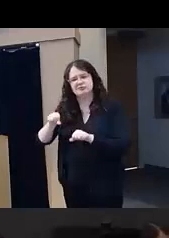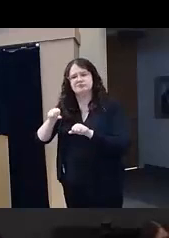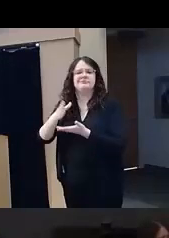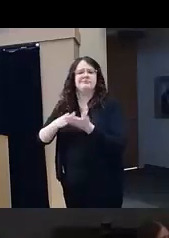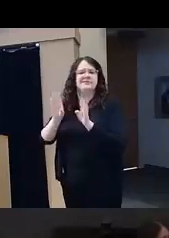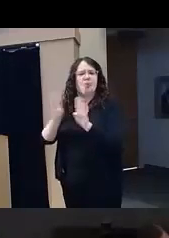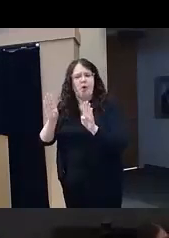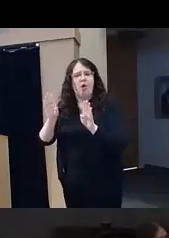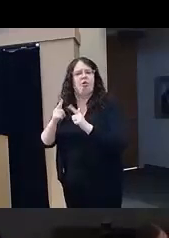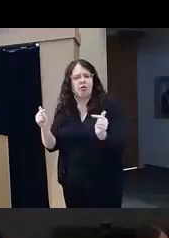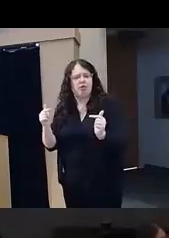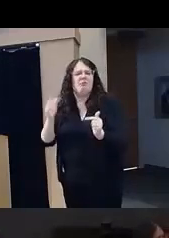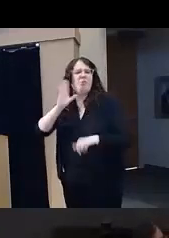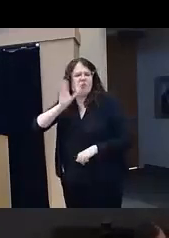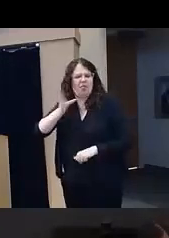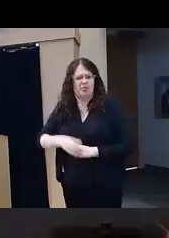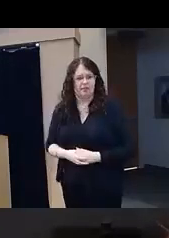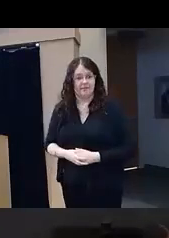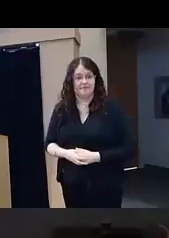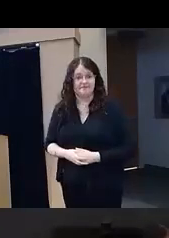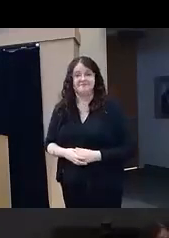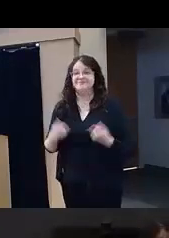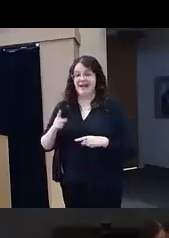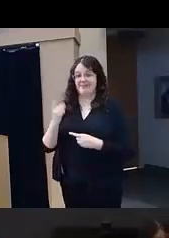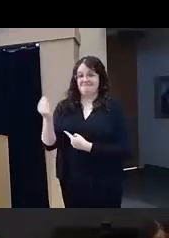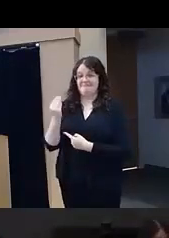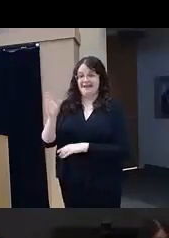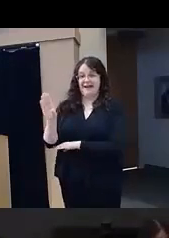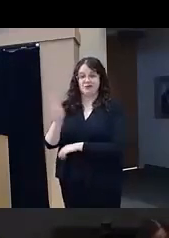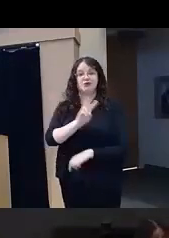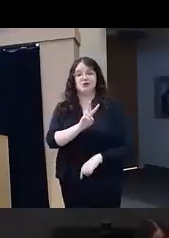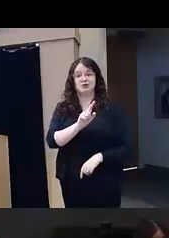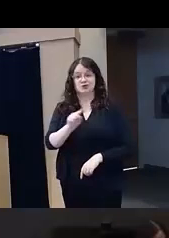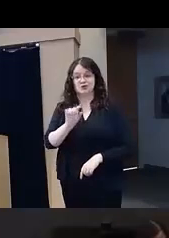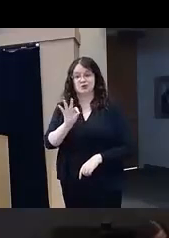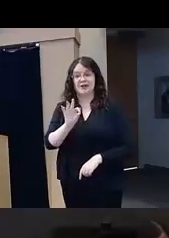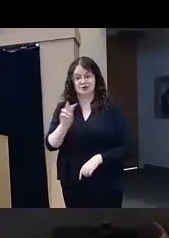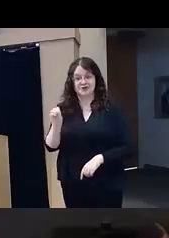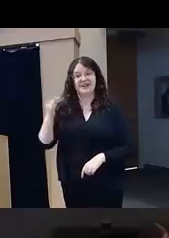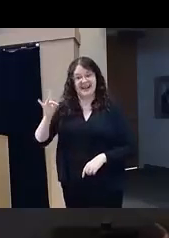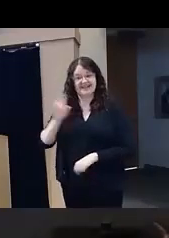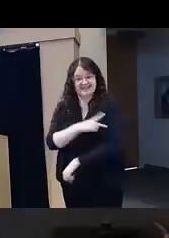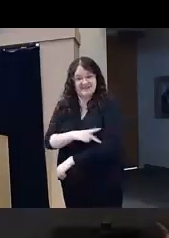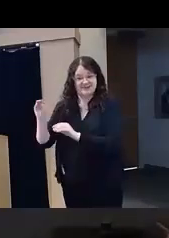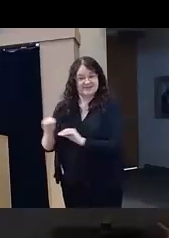but by Monday afternoon 18 patients were back in 290 200 and by Tuesday Morning our CPAP was back